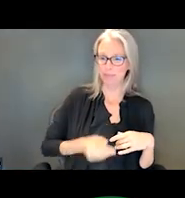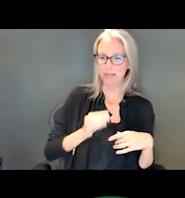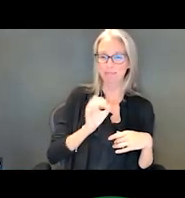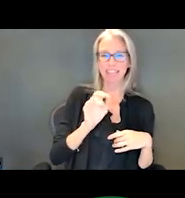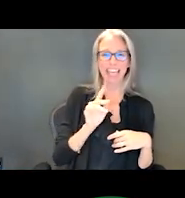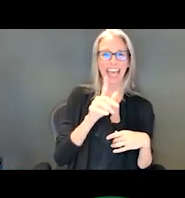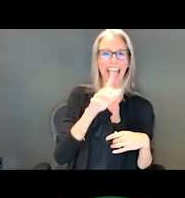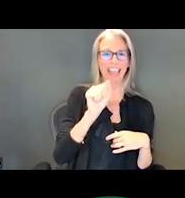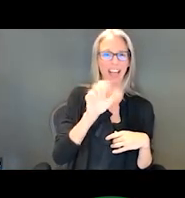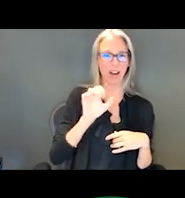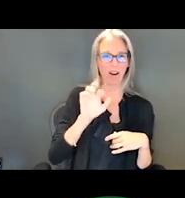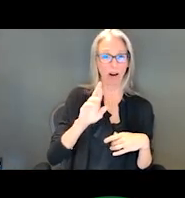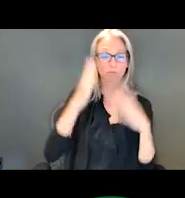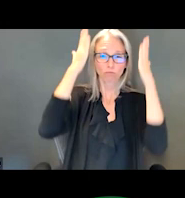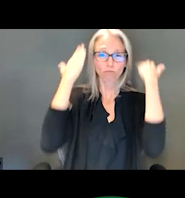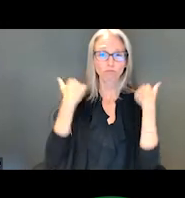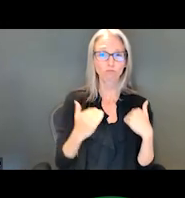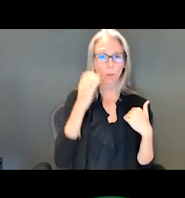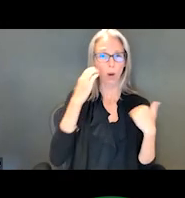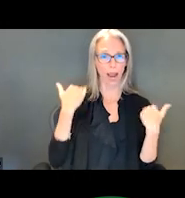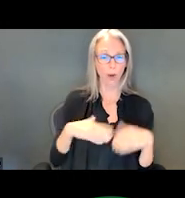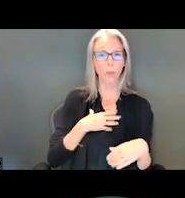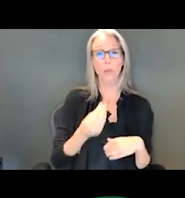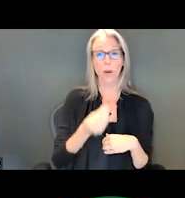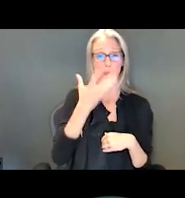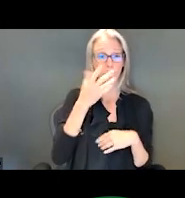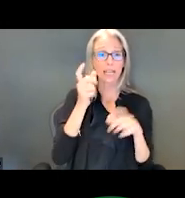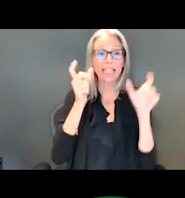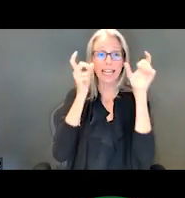I'm wearing glasses and I have a pinky brown sweater on. I am a research assistant on the